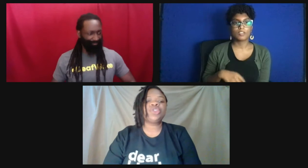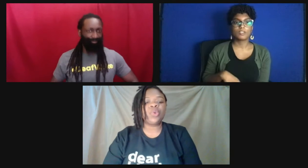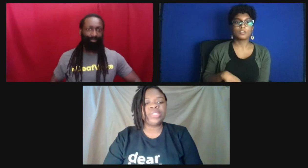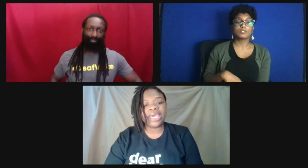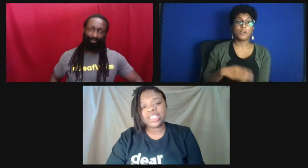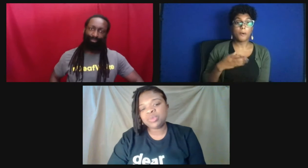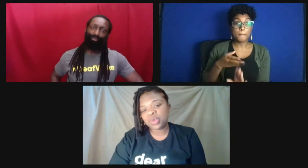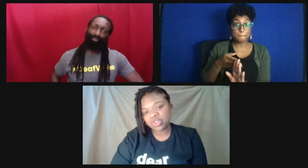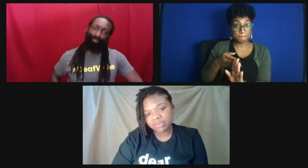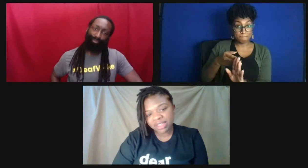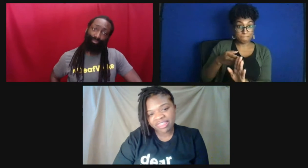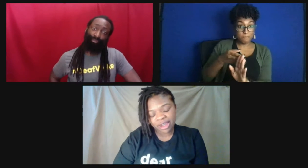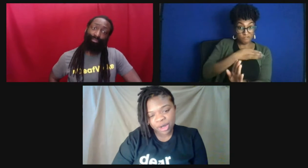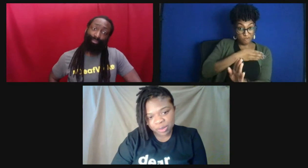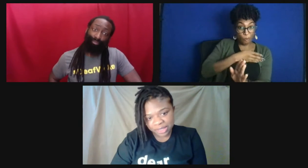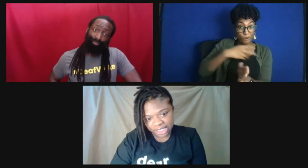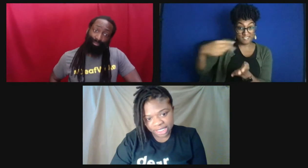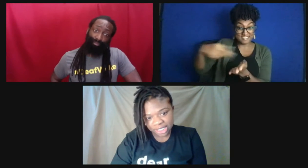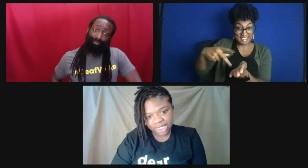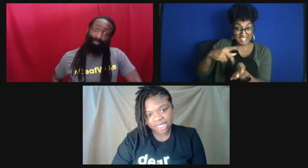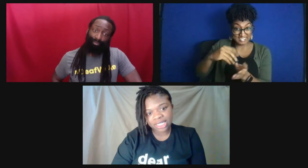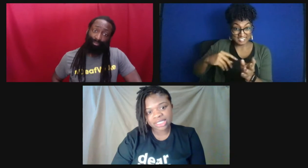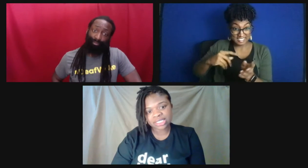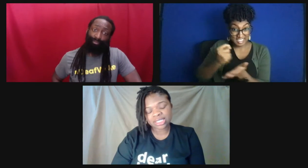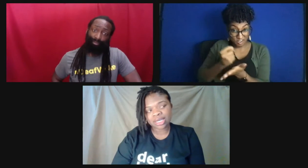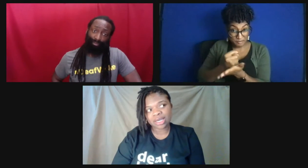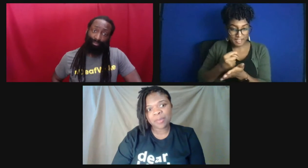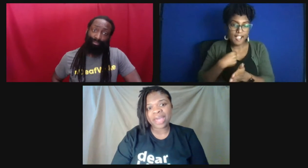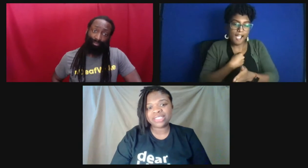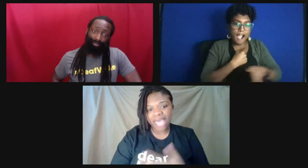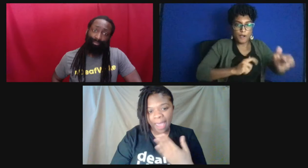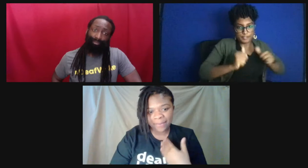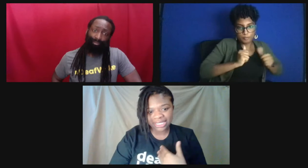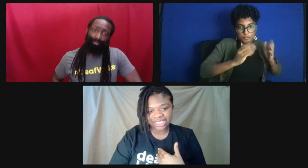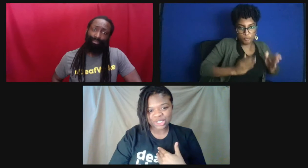and so dance movement therapy is about tapping